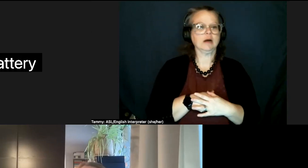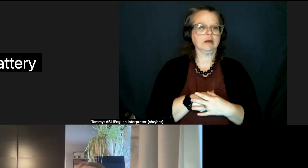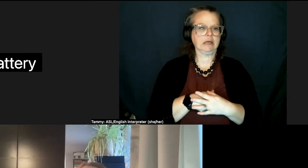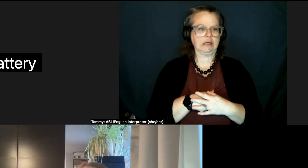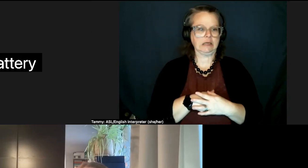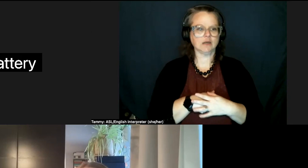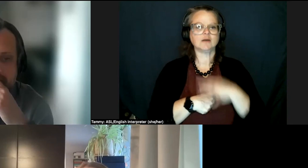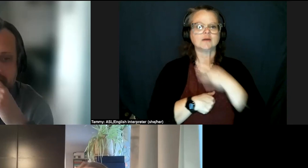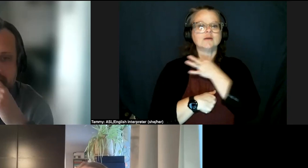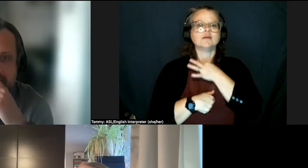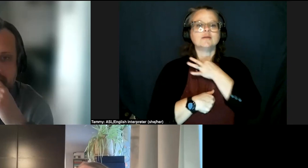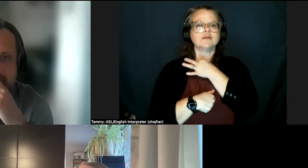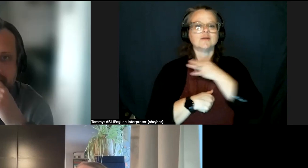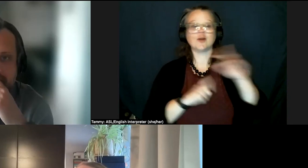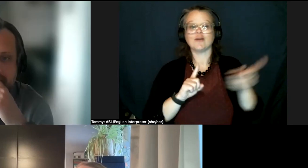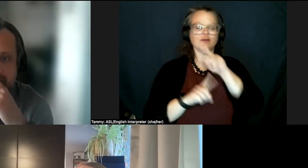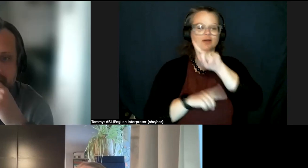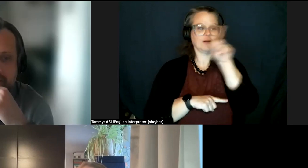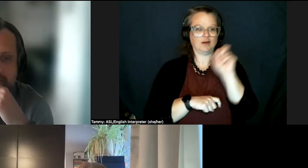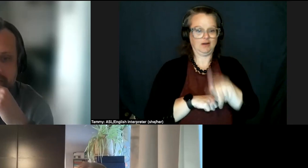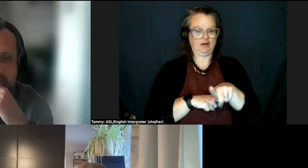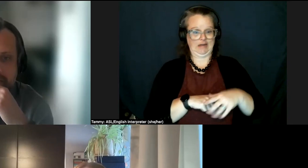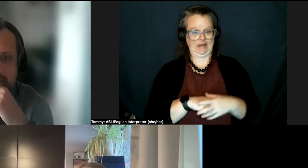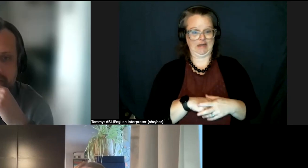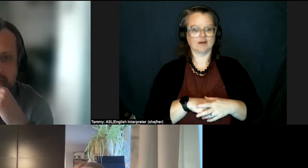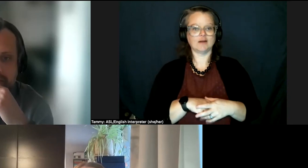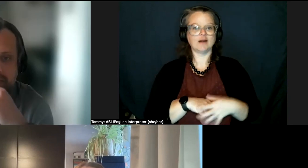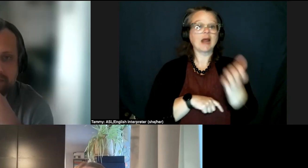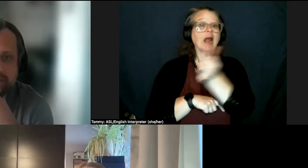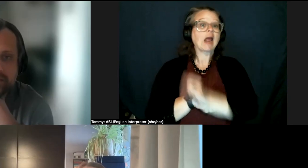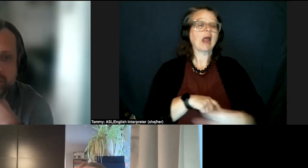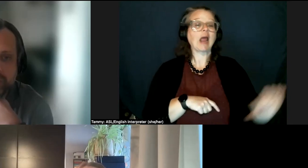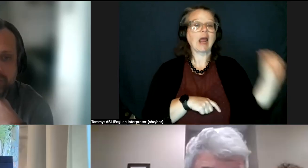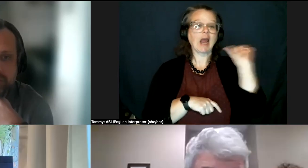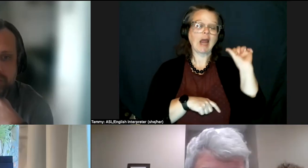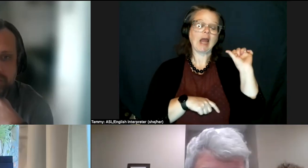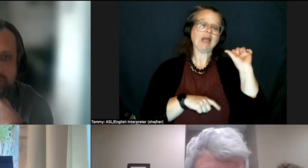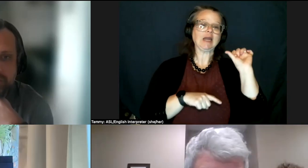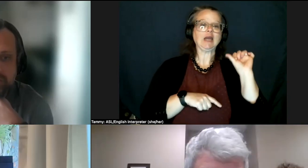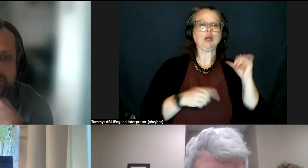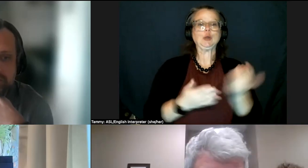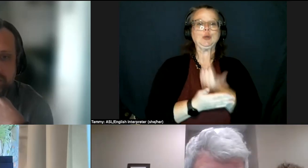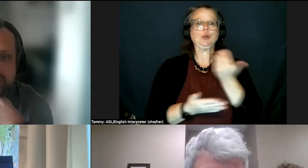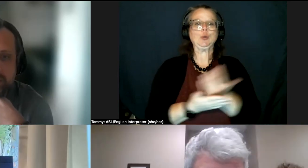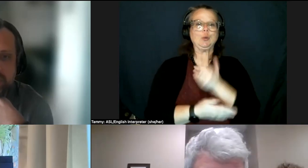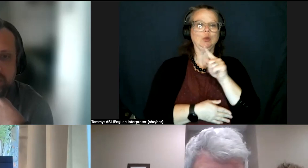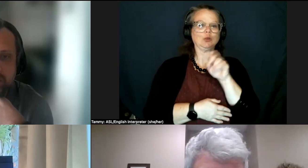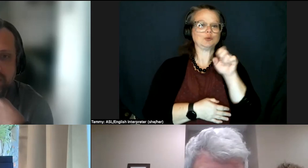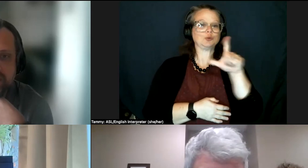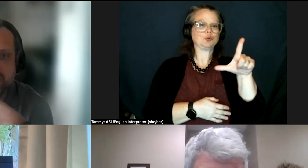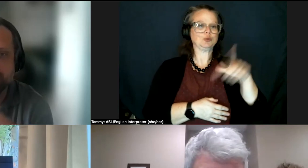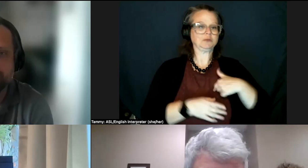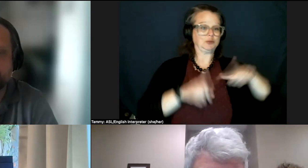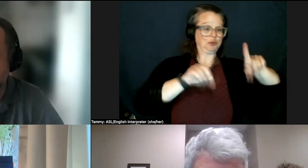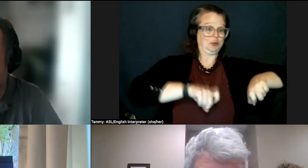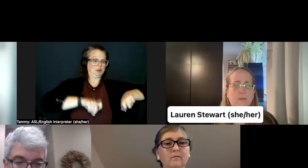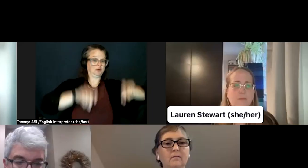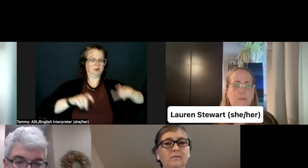for your workflows? Anything AI related? Brendan: One thing that I'm working on now